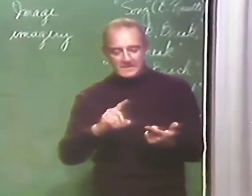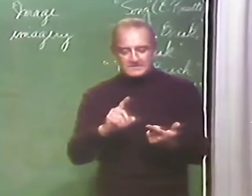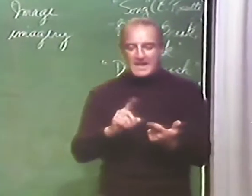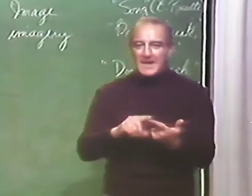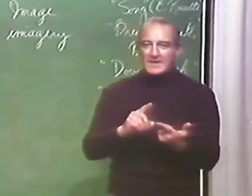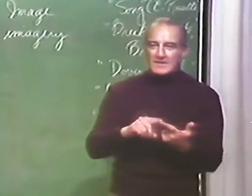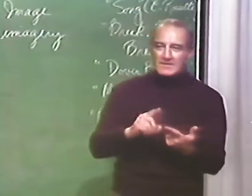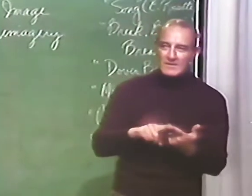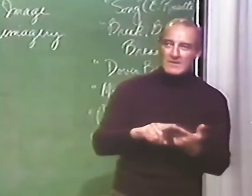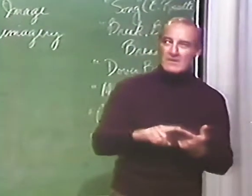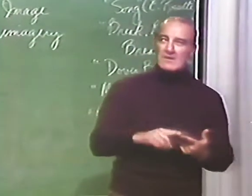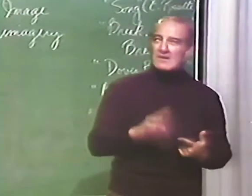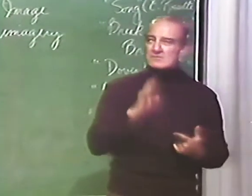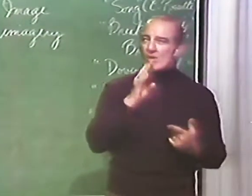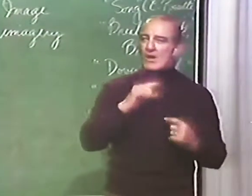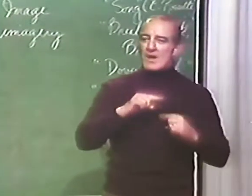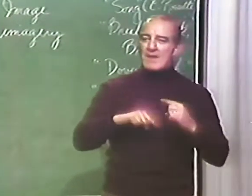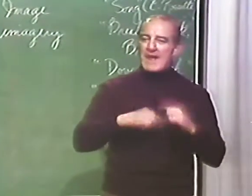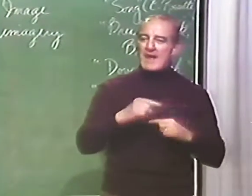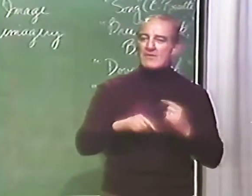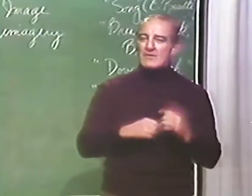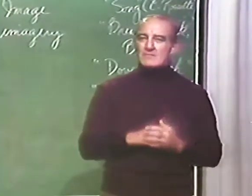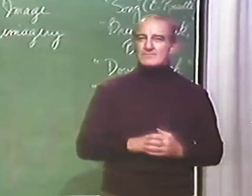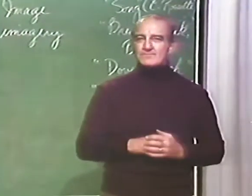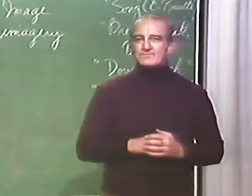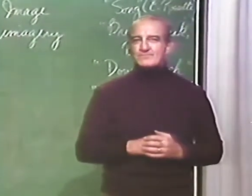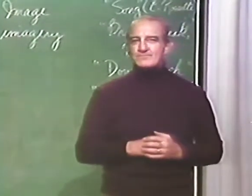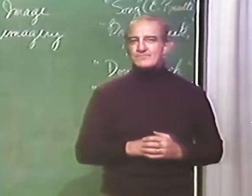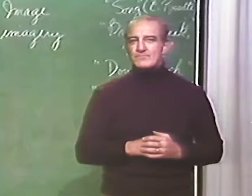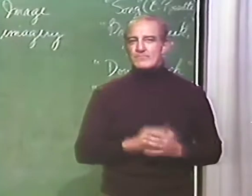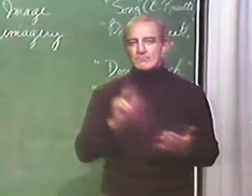SECOND, TALK ABOUT...